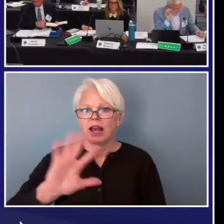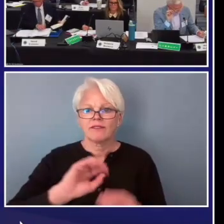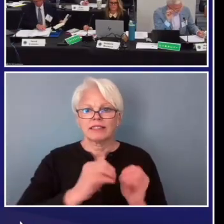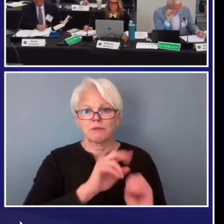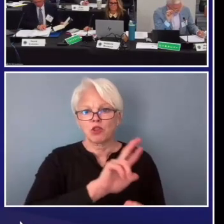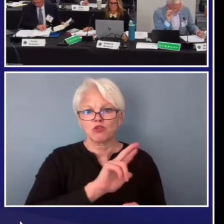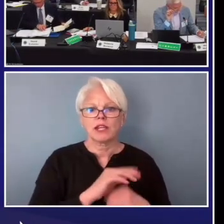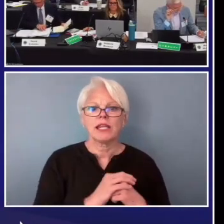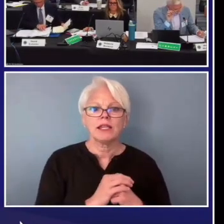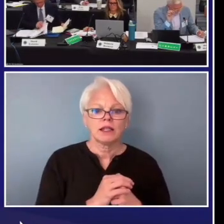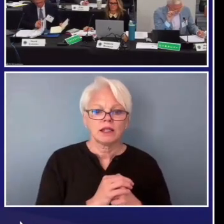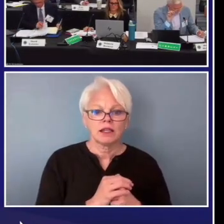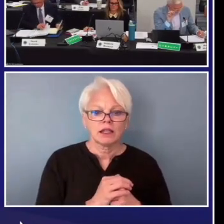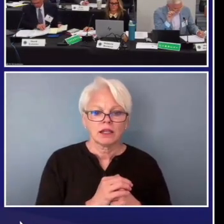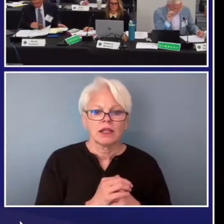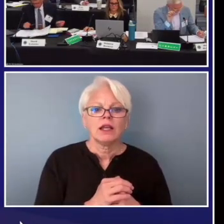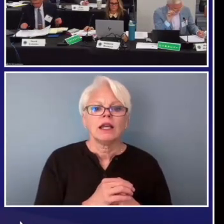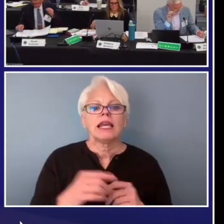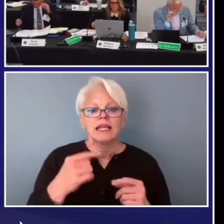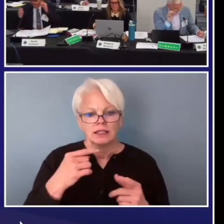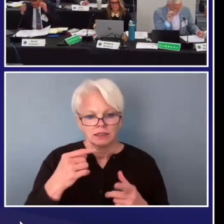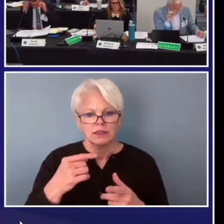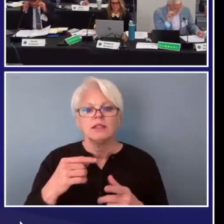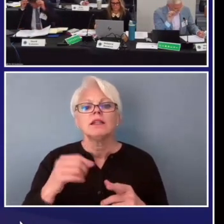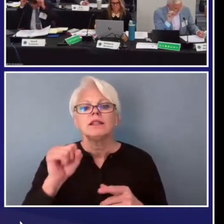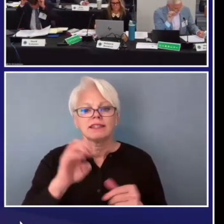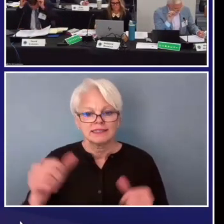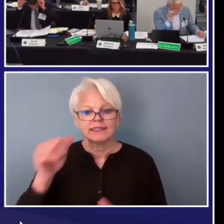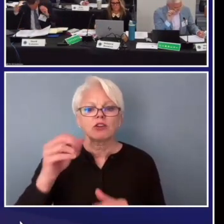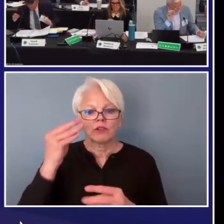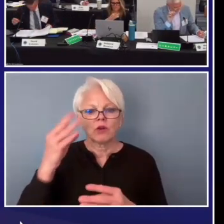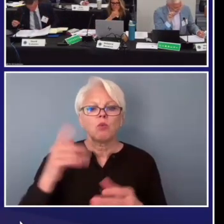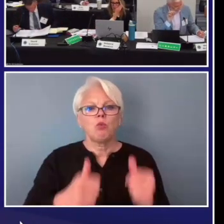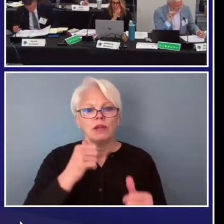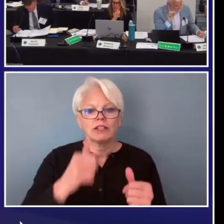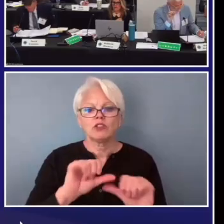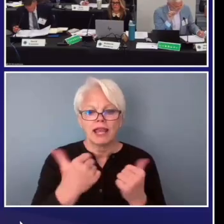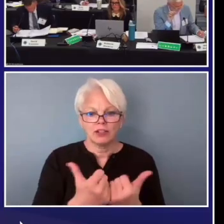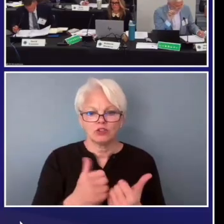to the secretary which agency's accreditation or pre-accreditation institution uses to establish the eligibility under this part.